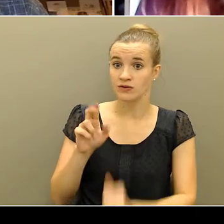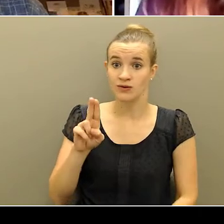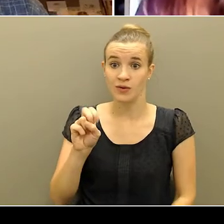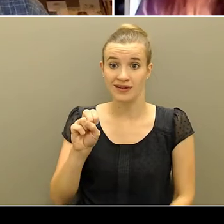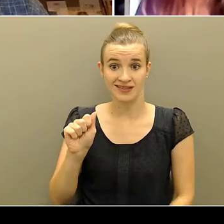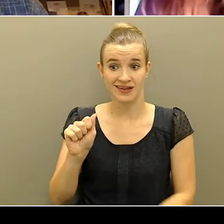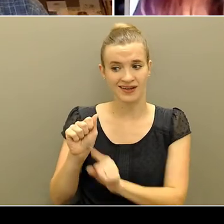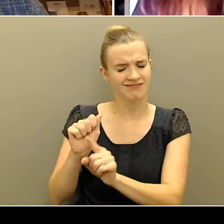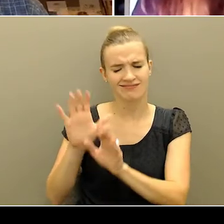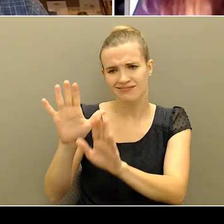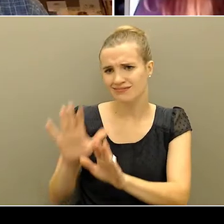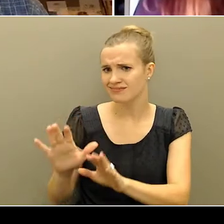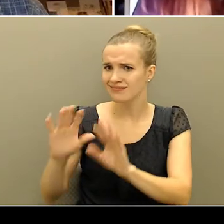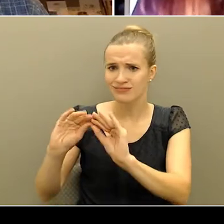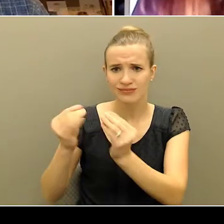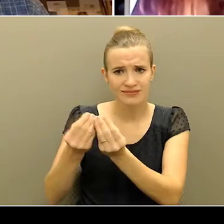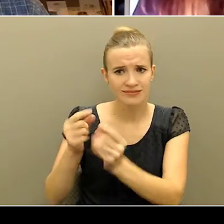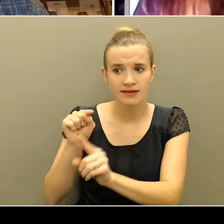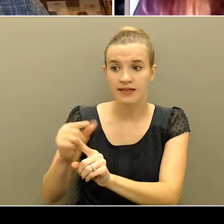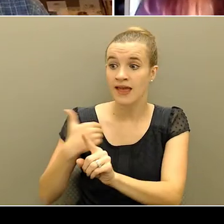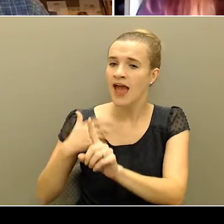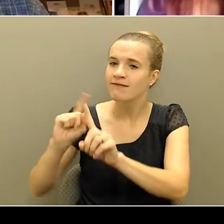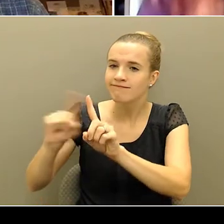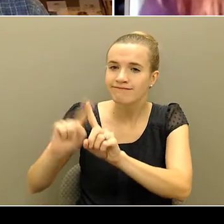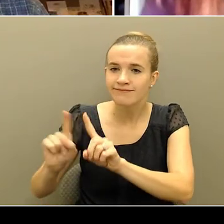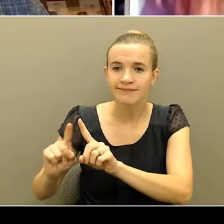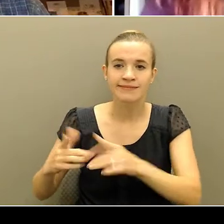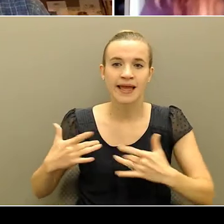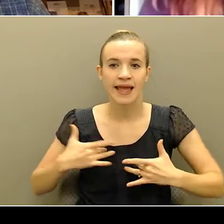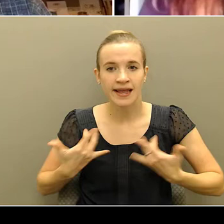the country. And different things set up so you can get involved with them seeing